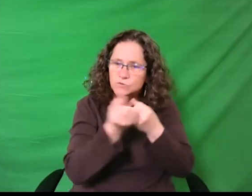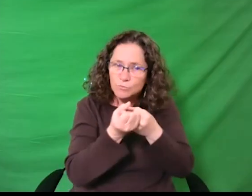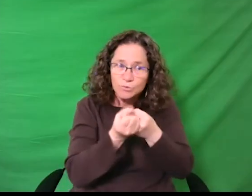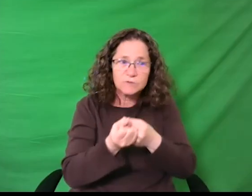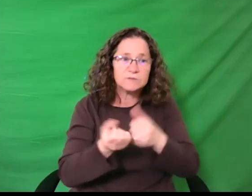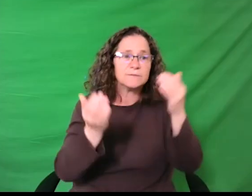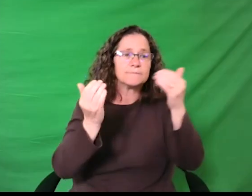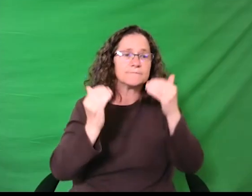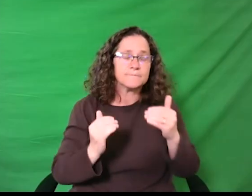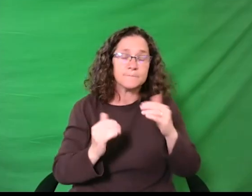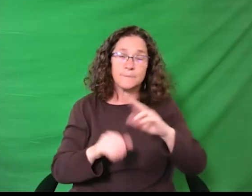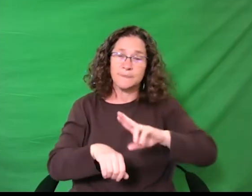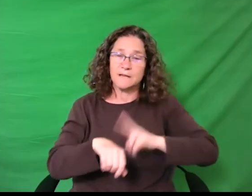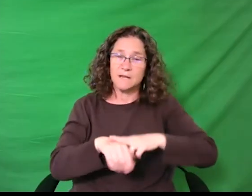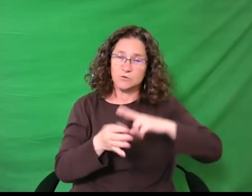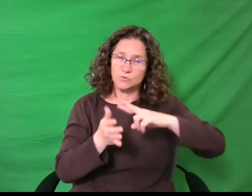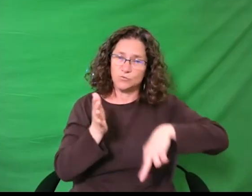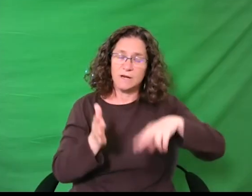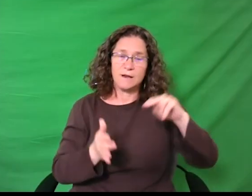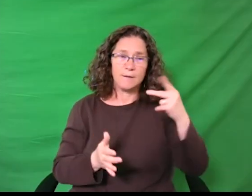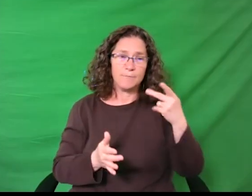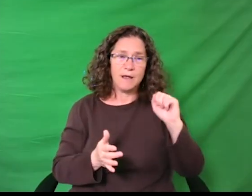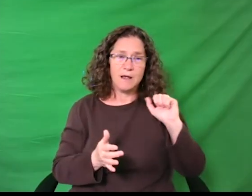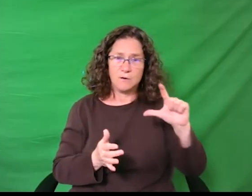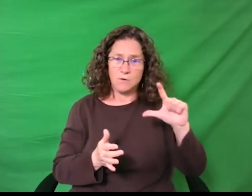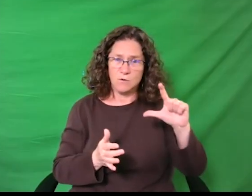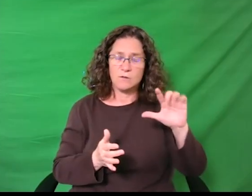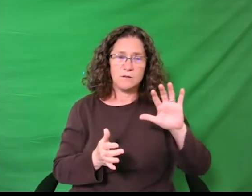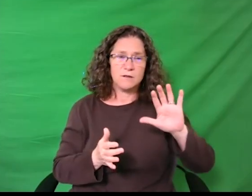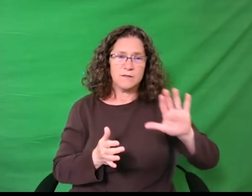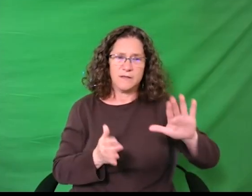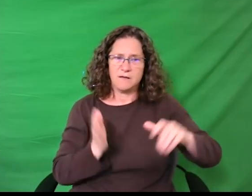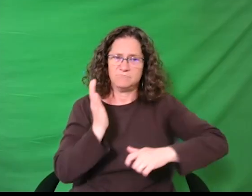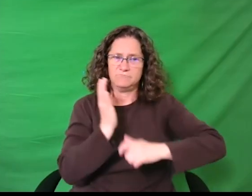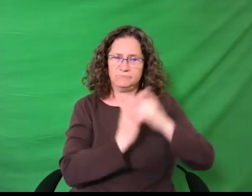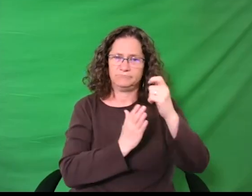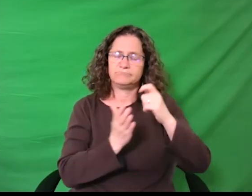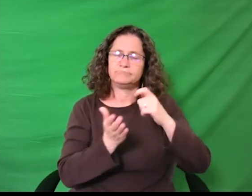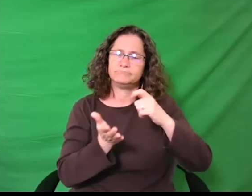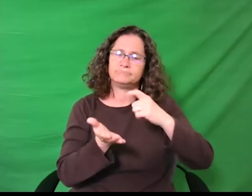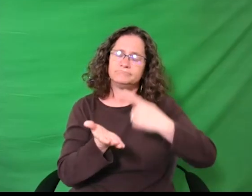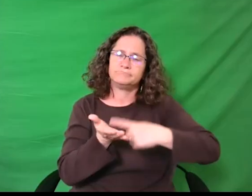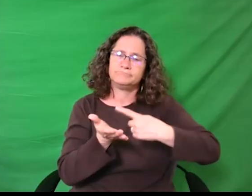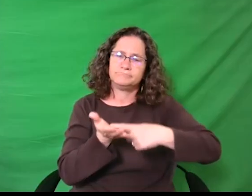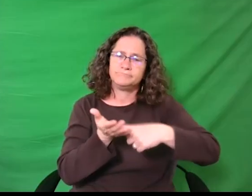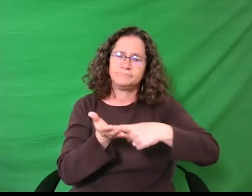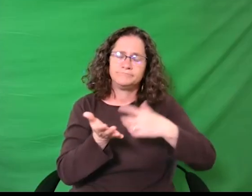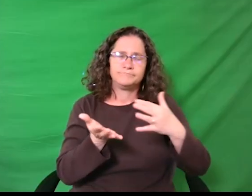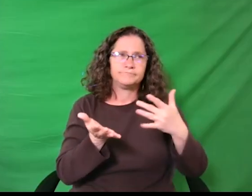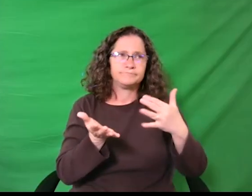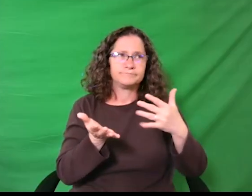We've also included the National Reading Panel that talks about the importance of all the component